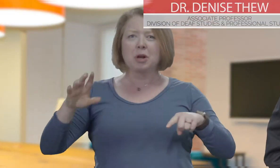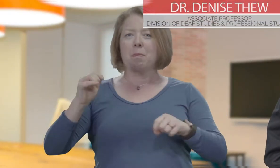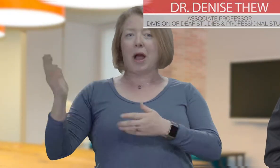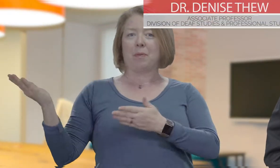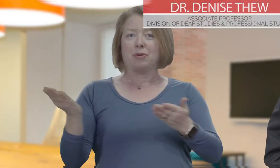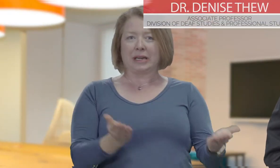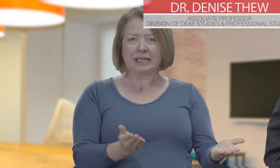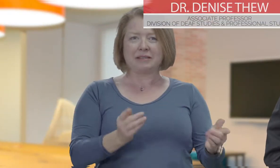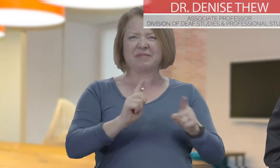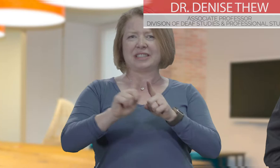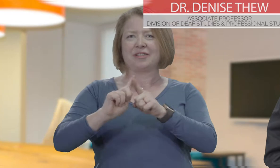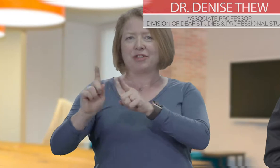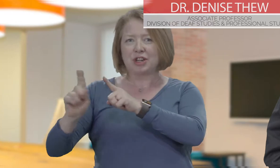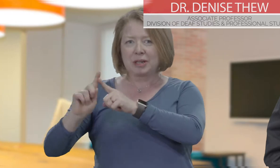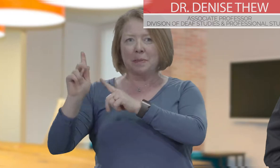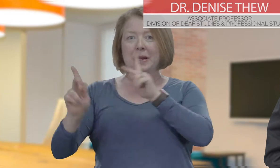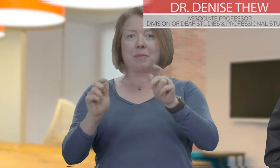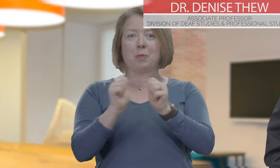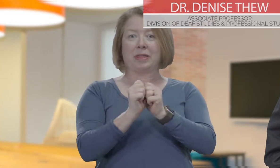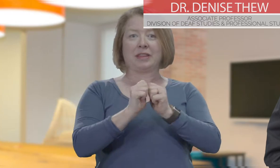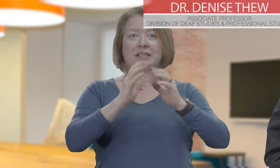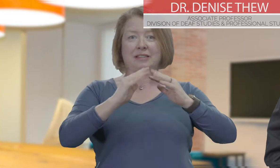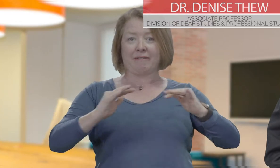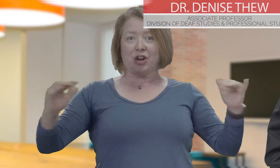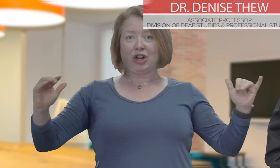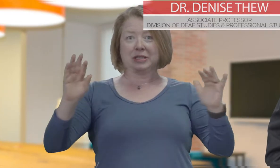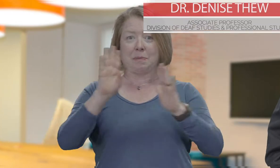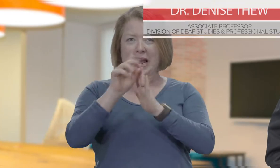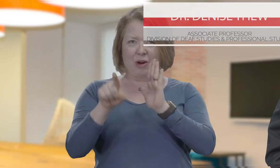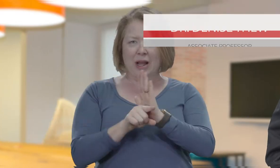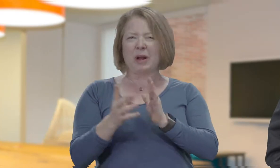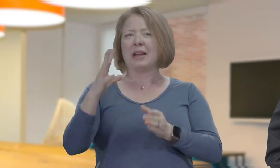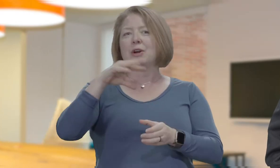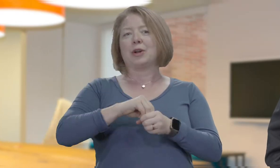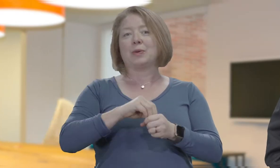people from diverse backgrounds, including the Deaf and Hard of Hearing.